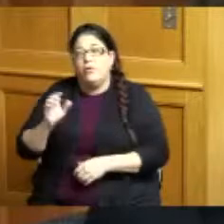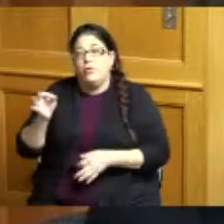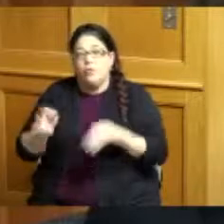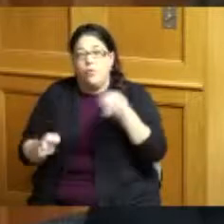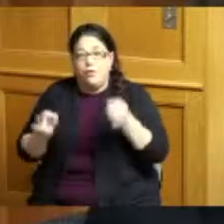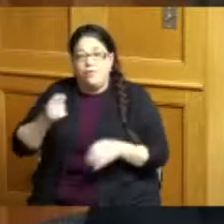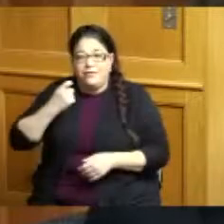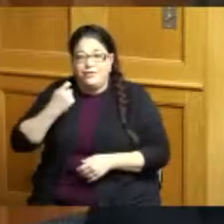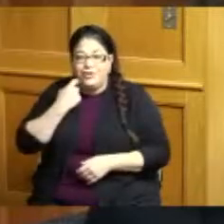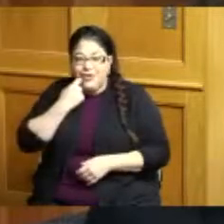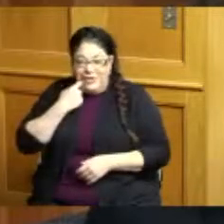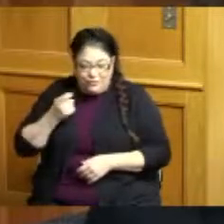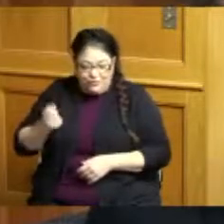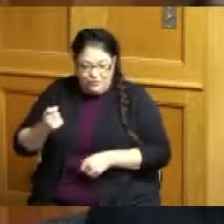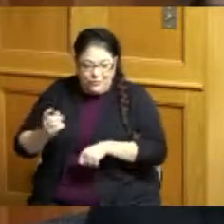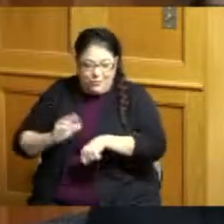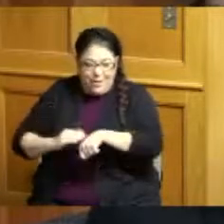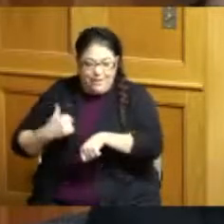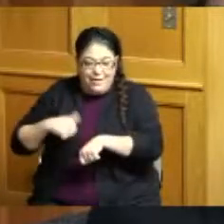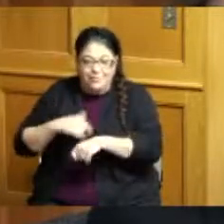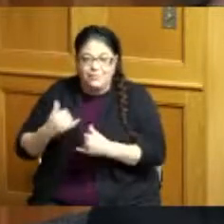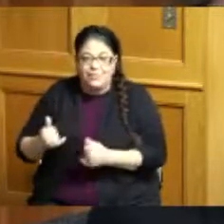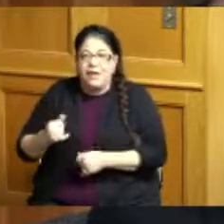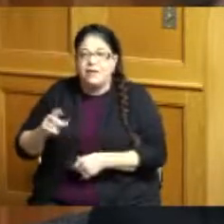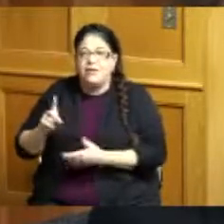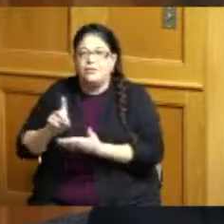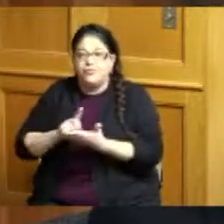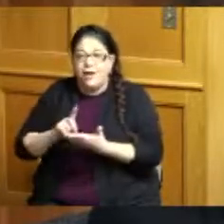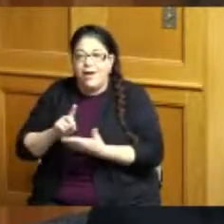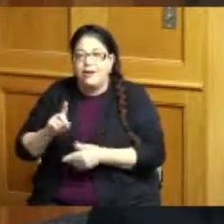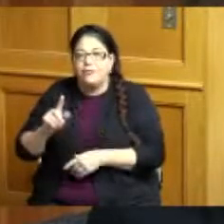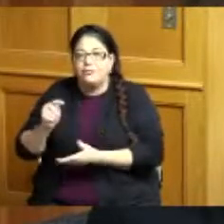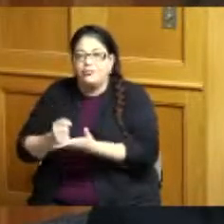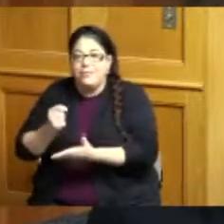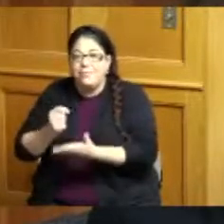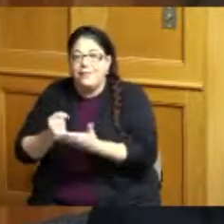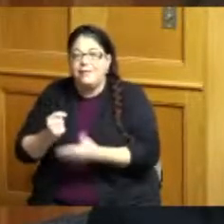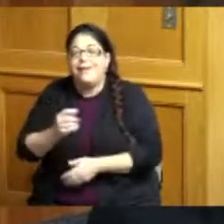Judge reminded us today so it's not just the drug court it's the drug treatment and Recovery Court